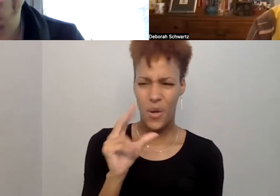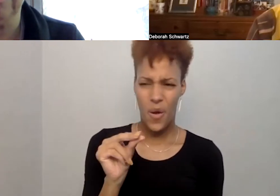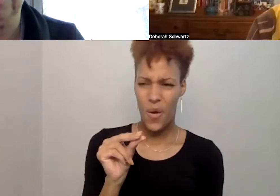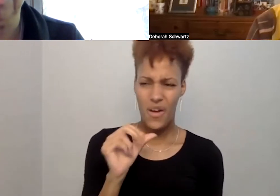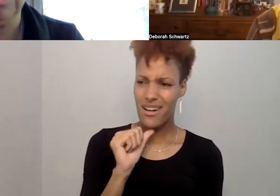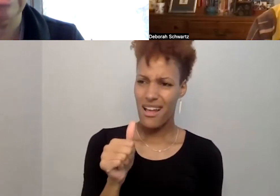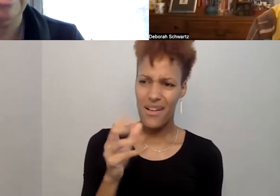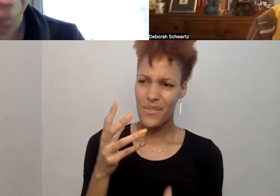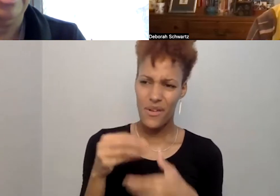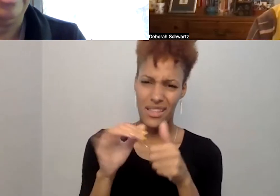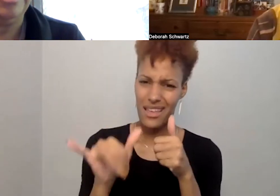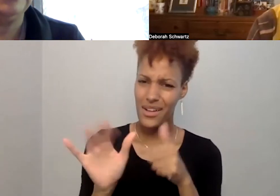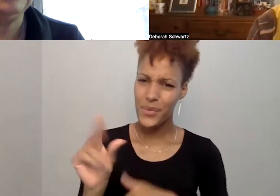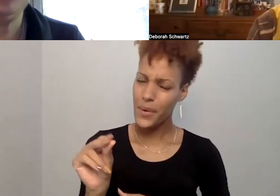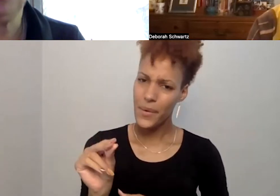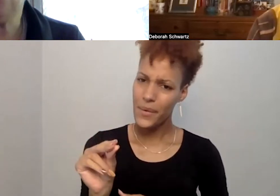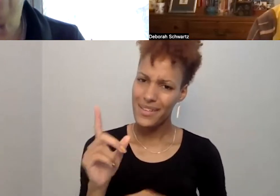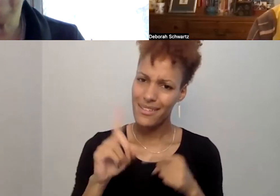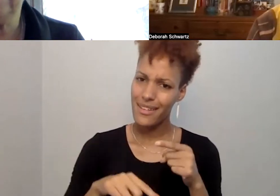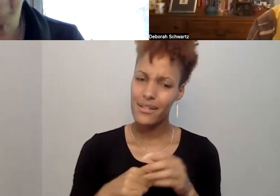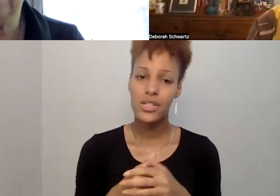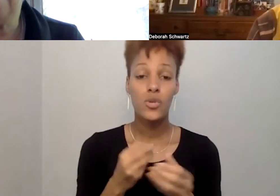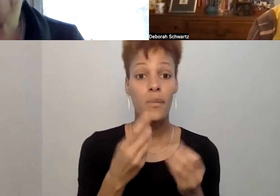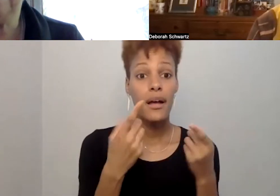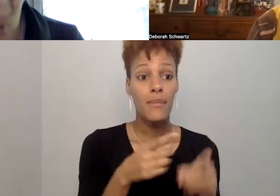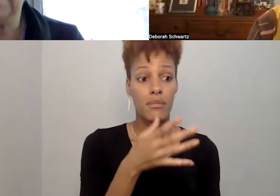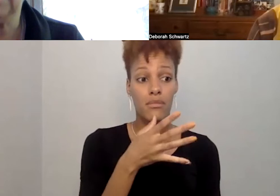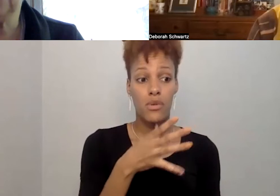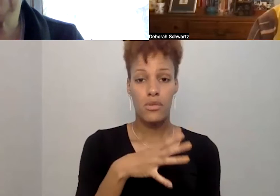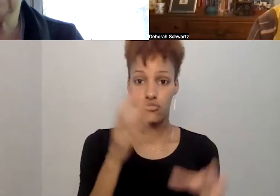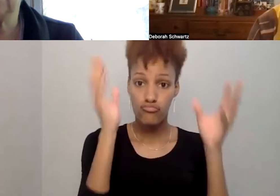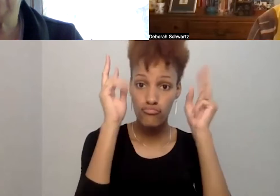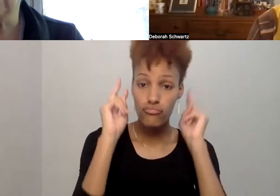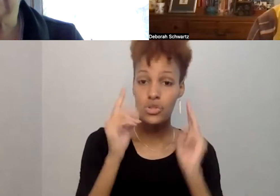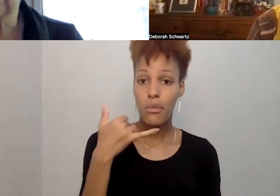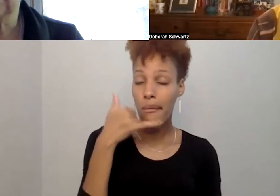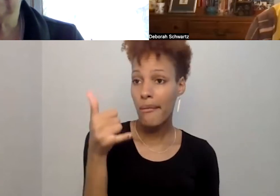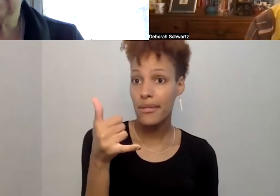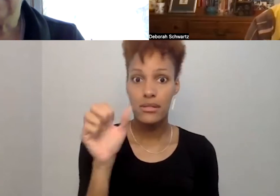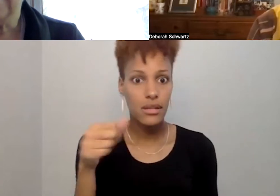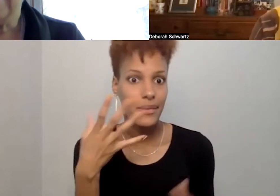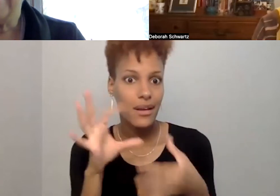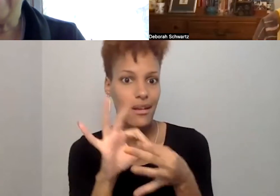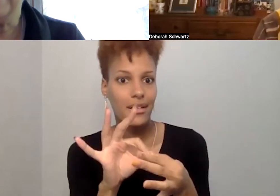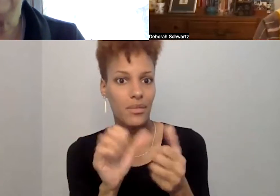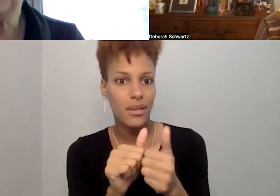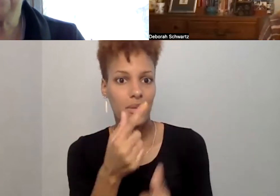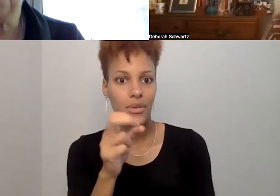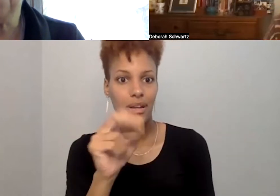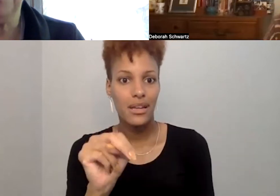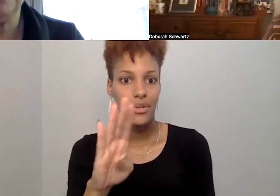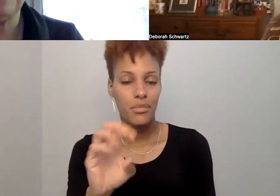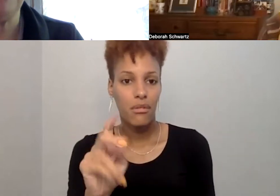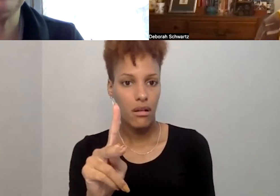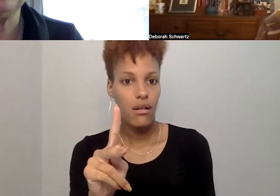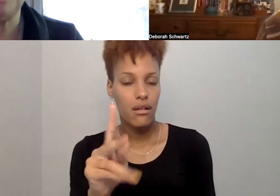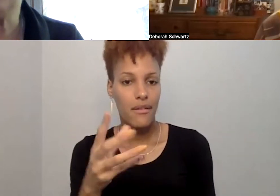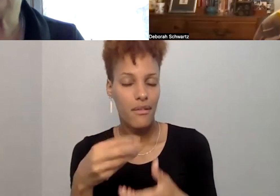of the Green Book. And she called them up and it turns out they were. Wow! And so that was, that was